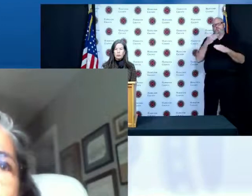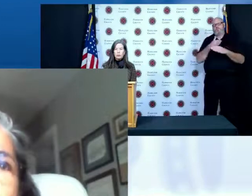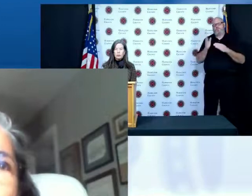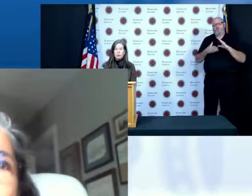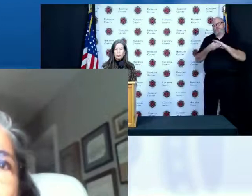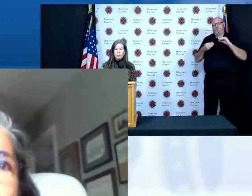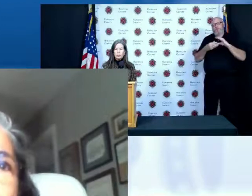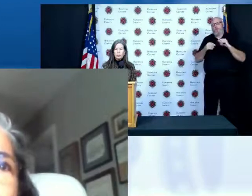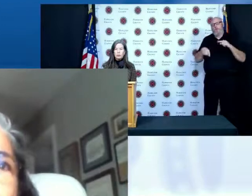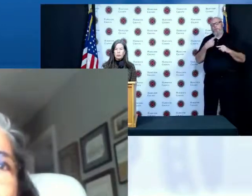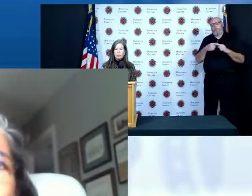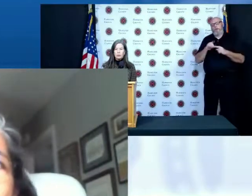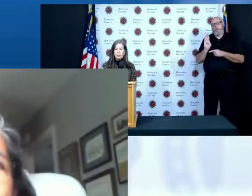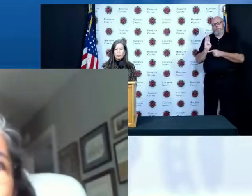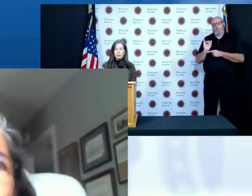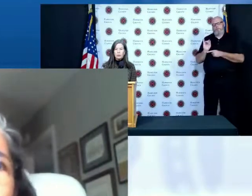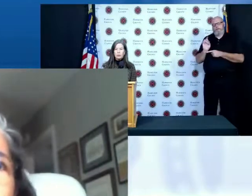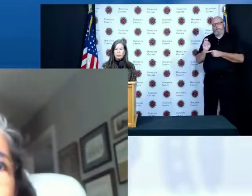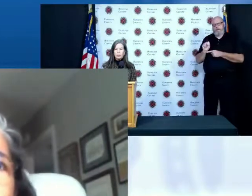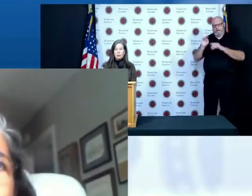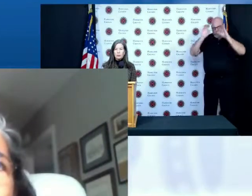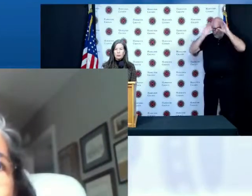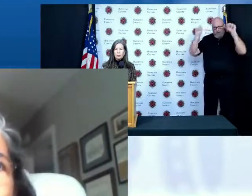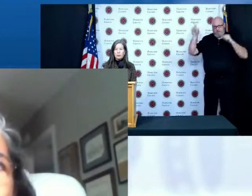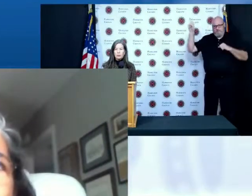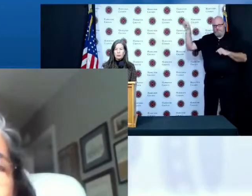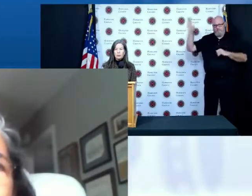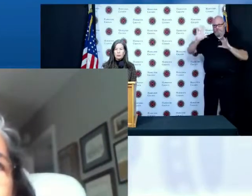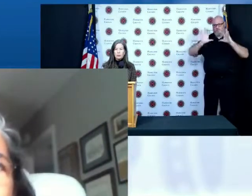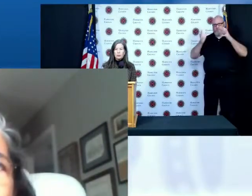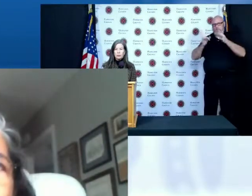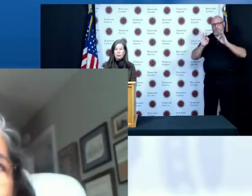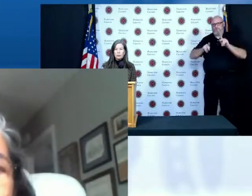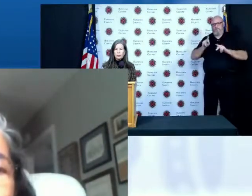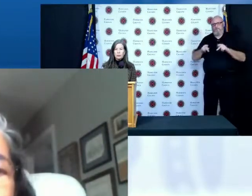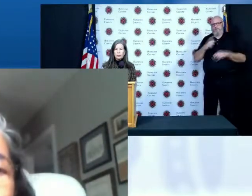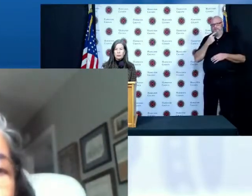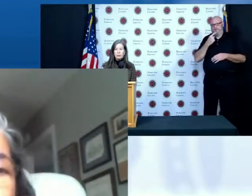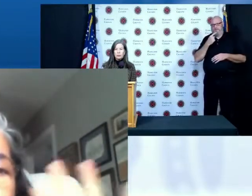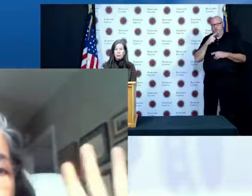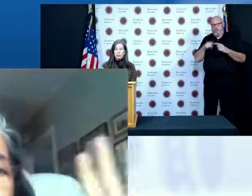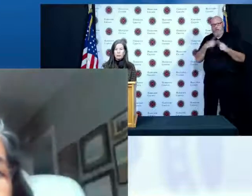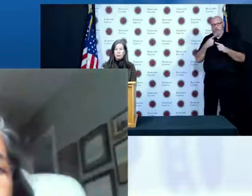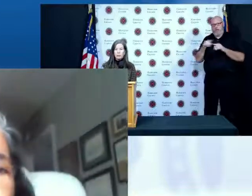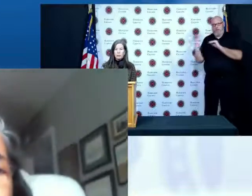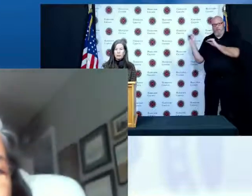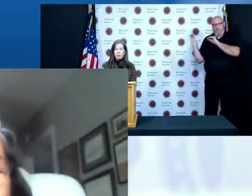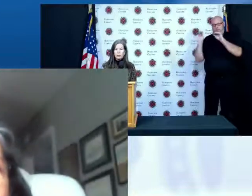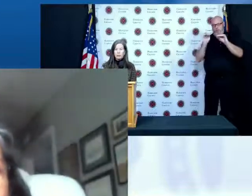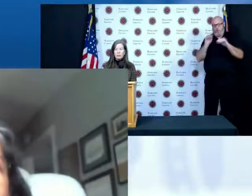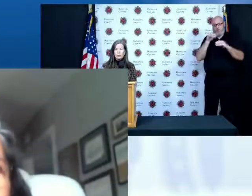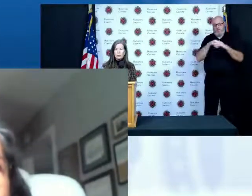saying that when they finally moved in a week ago today there was no national distribution